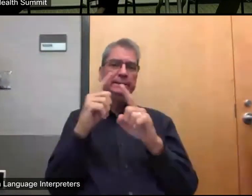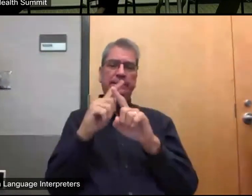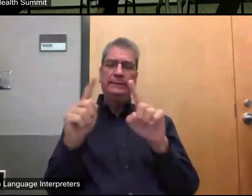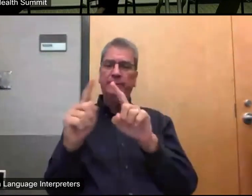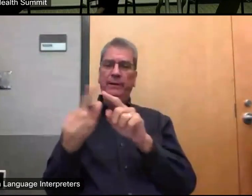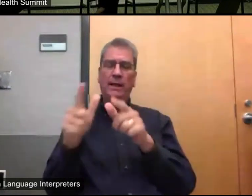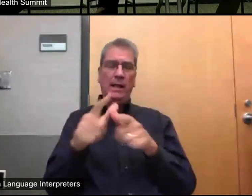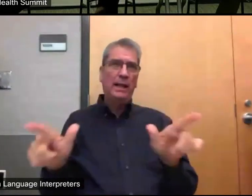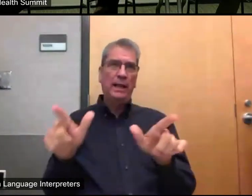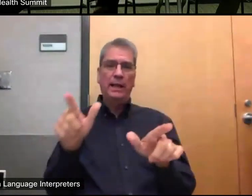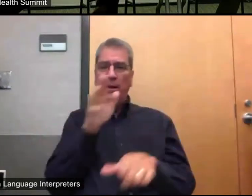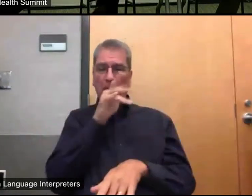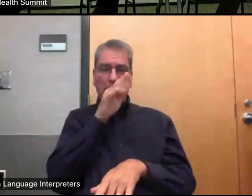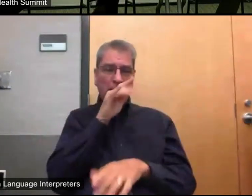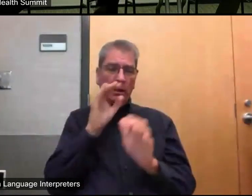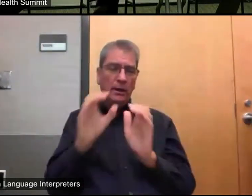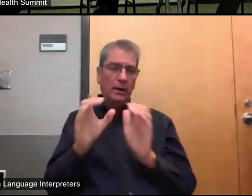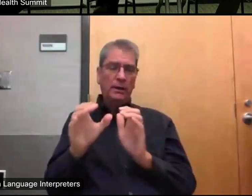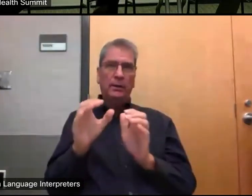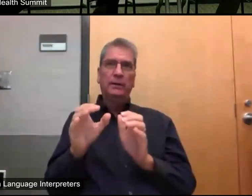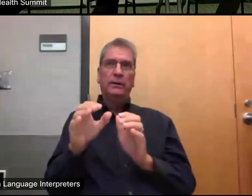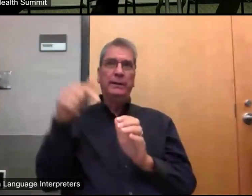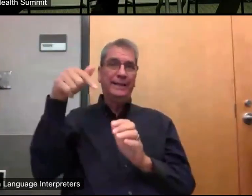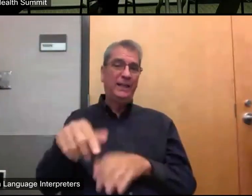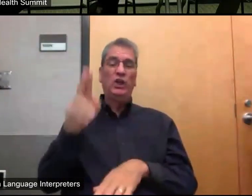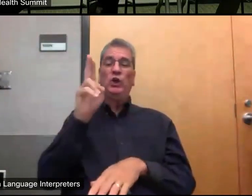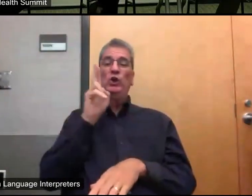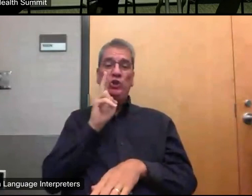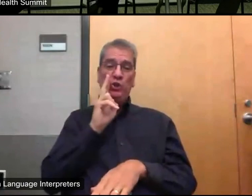spoken and this is the perfect Houston Harris County for sure.